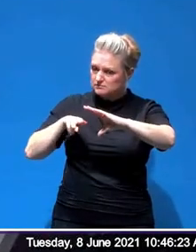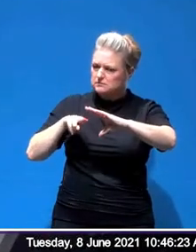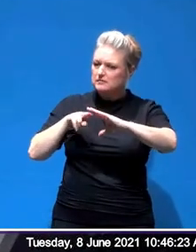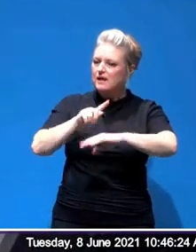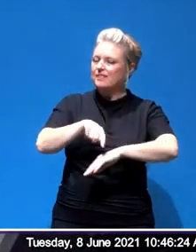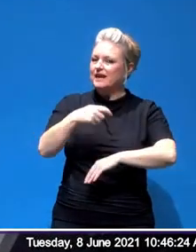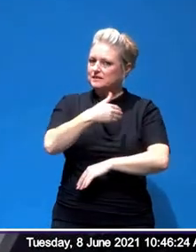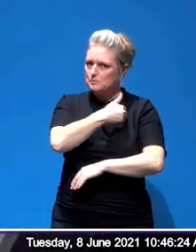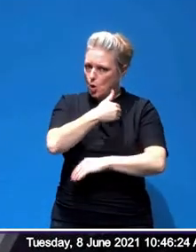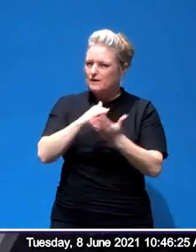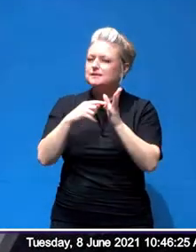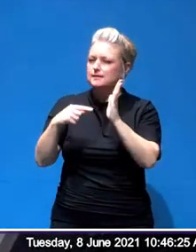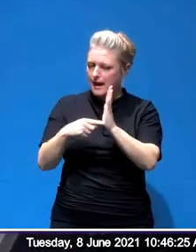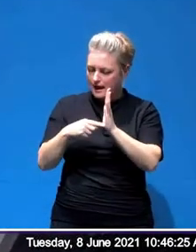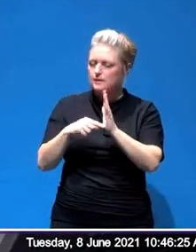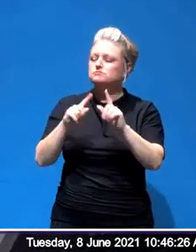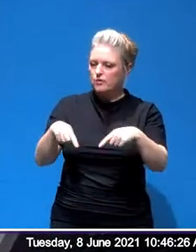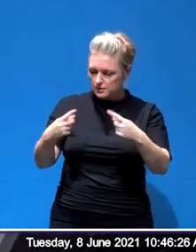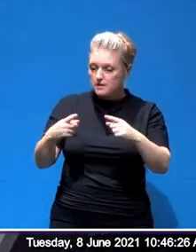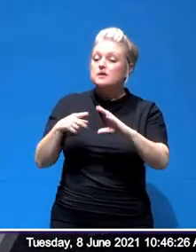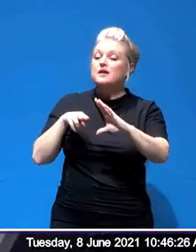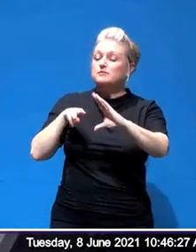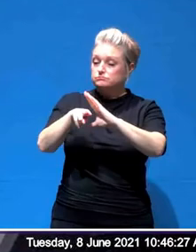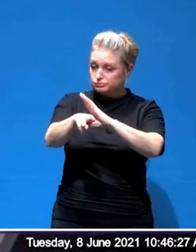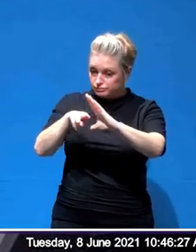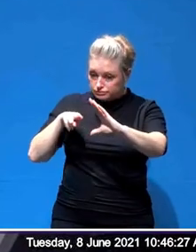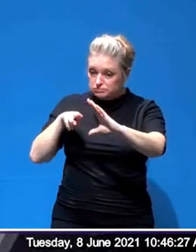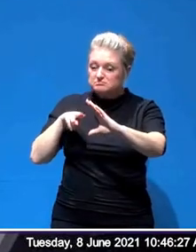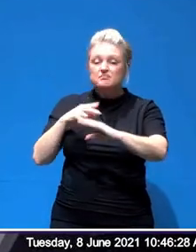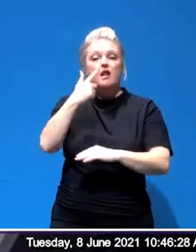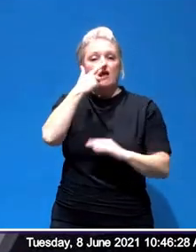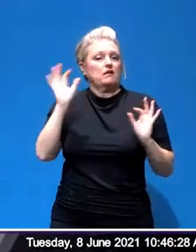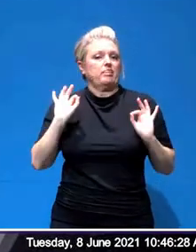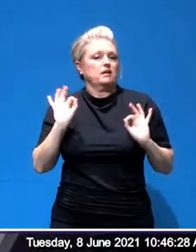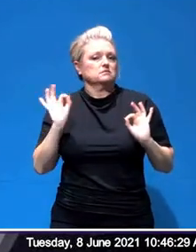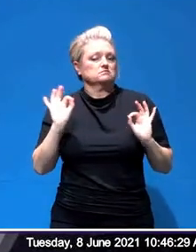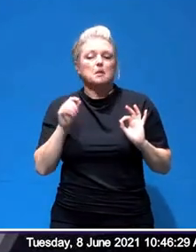The results revealed no internal damage or bleeding, so Daniel was discharged.